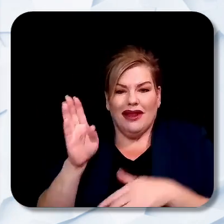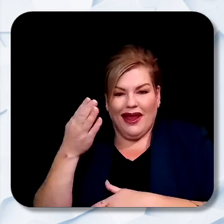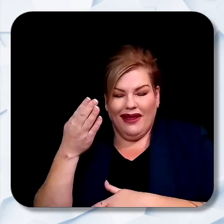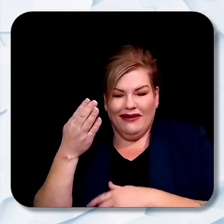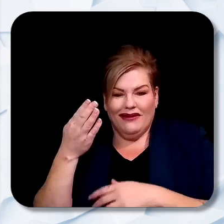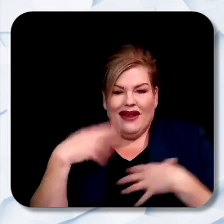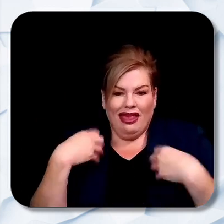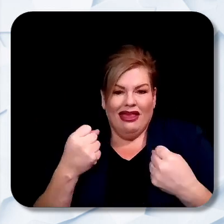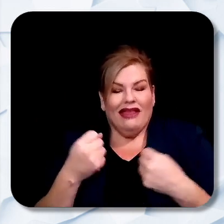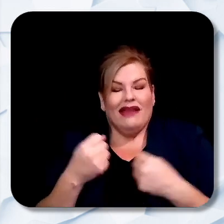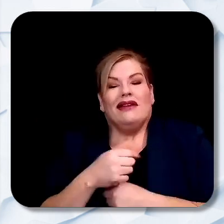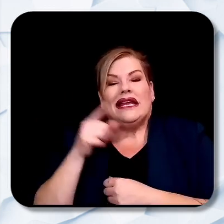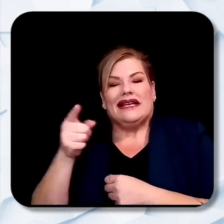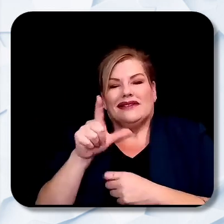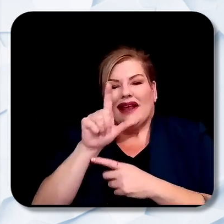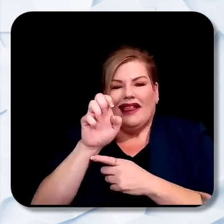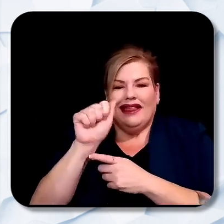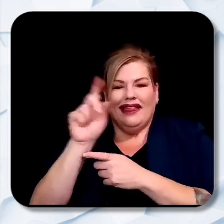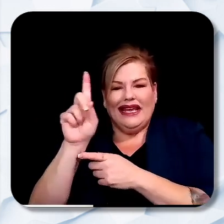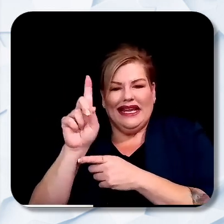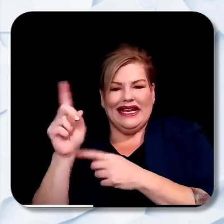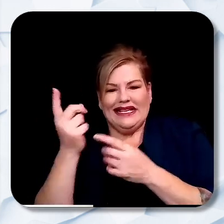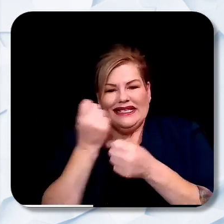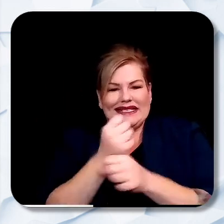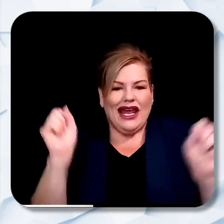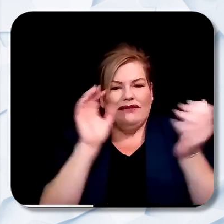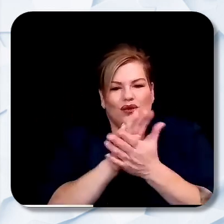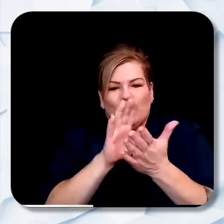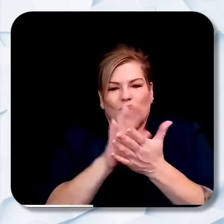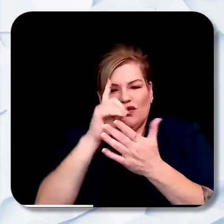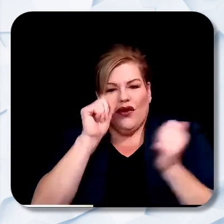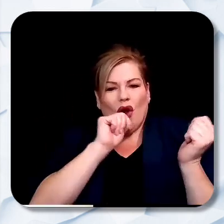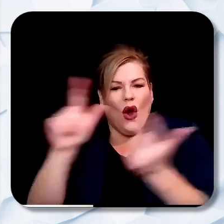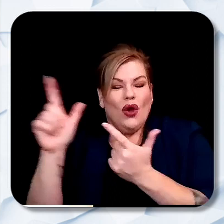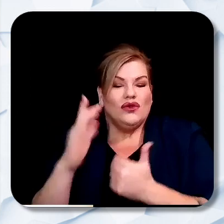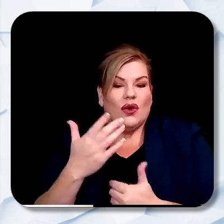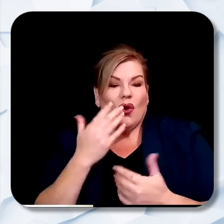lead safe schools for all uh office. So, we thank you for joining us, and we also have